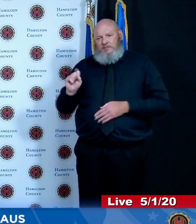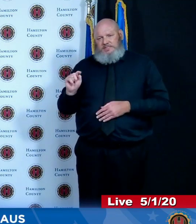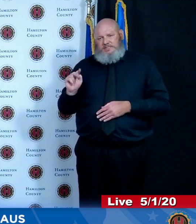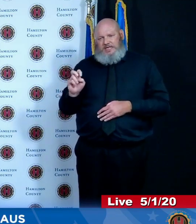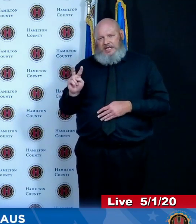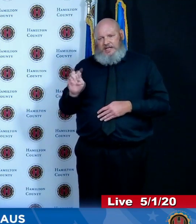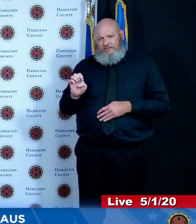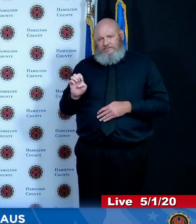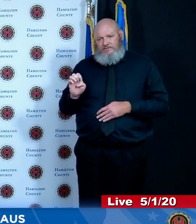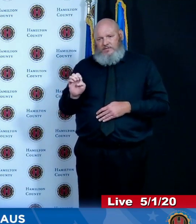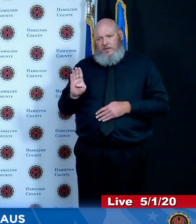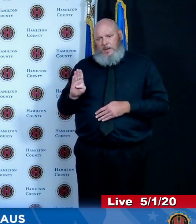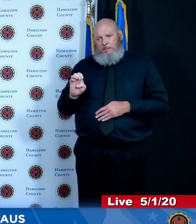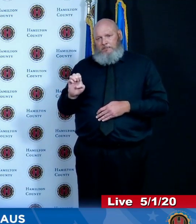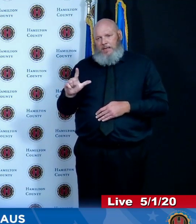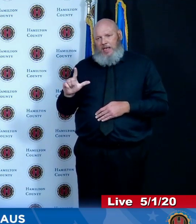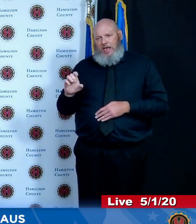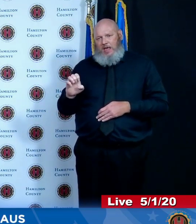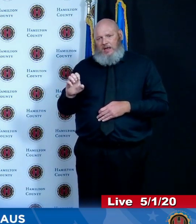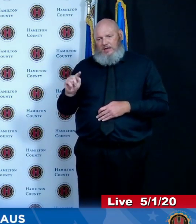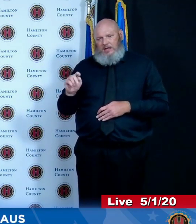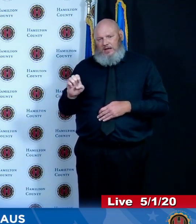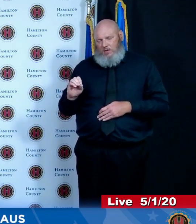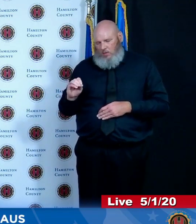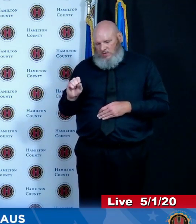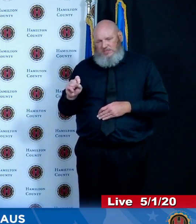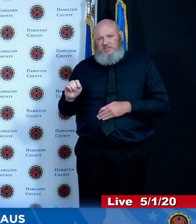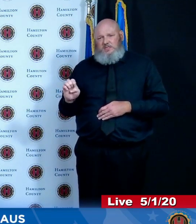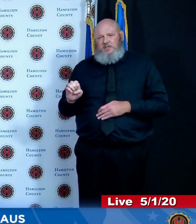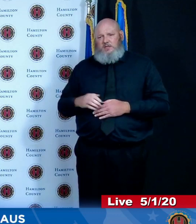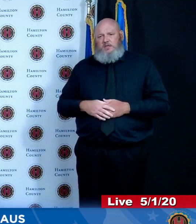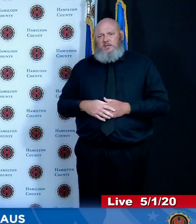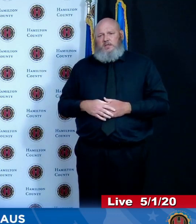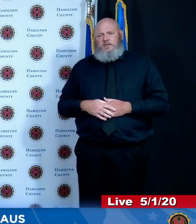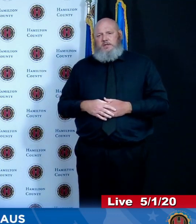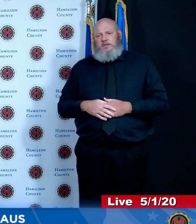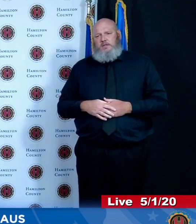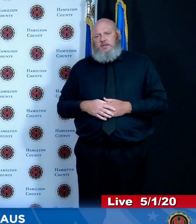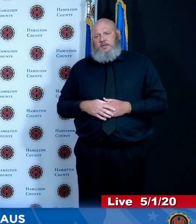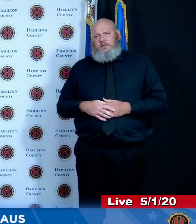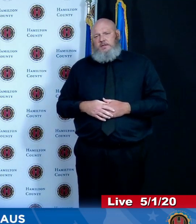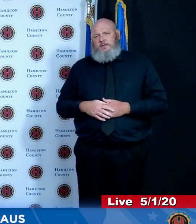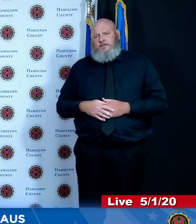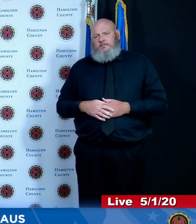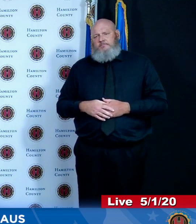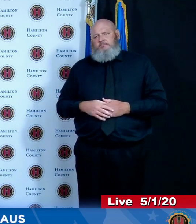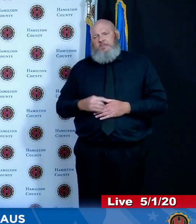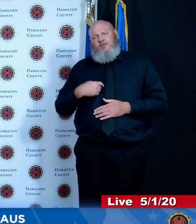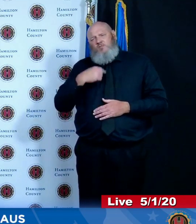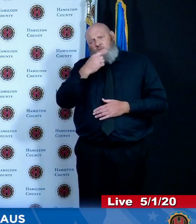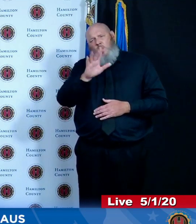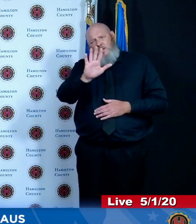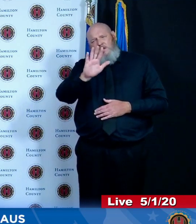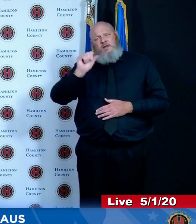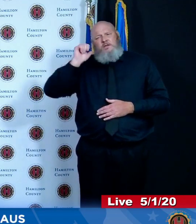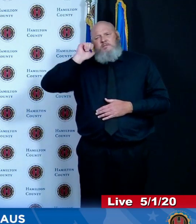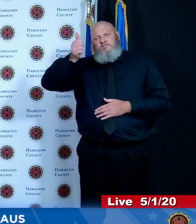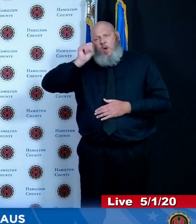question and so I said wait a minute I've got the Health Commissioner briefing tomorrow let me ask this question because I think a lot of people